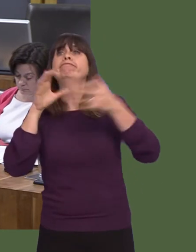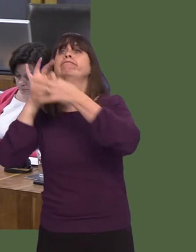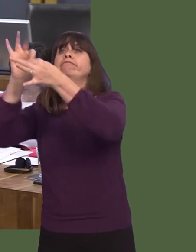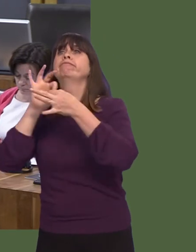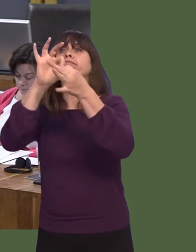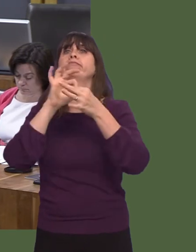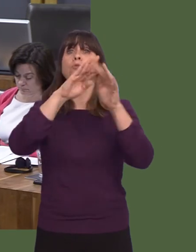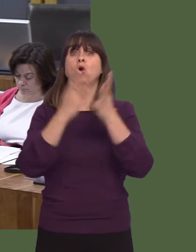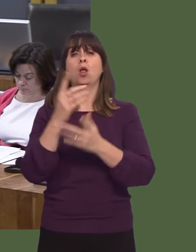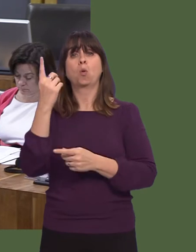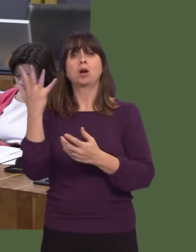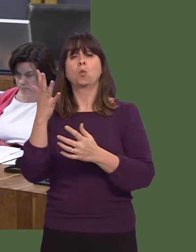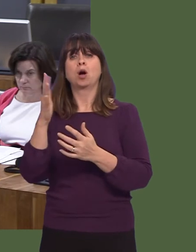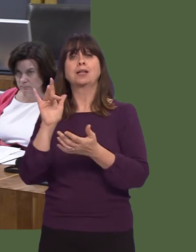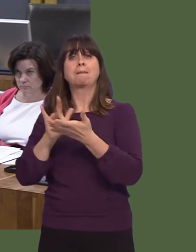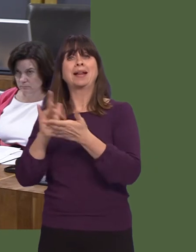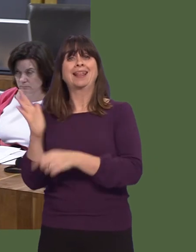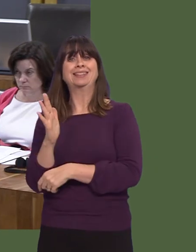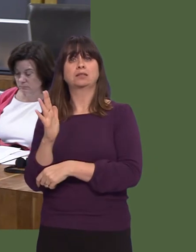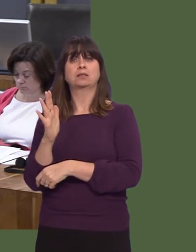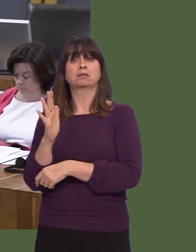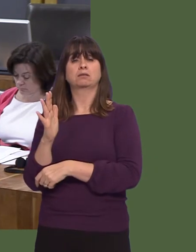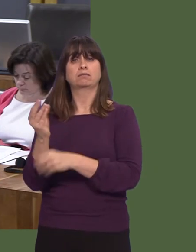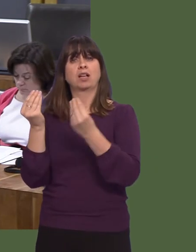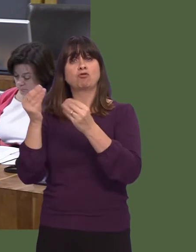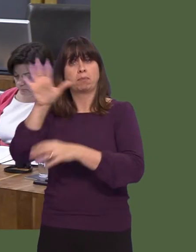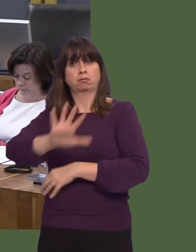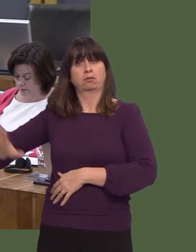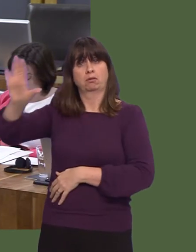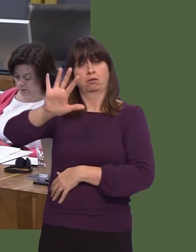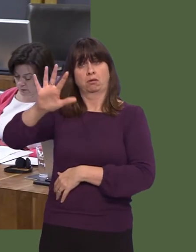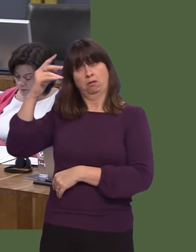The middle east is one example. The very fact that, working with the airport, we've established